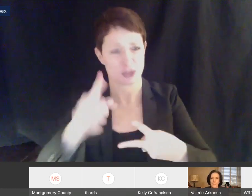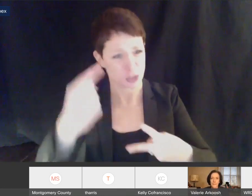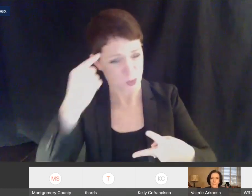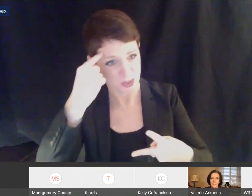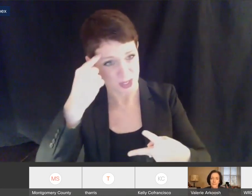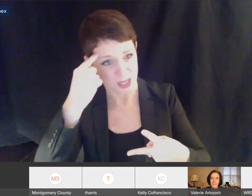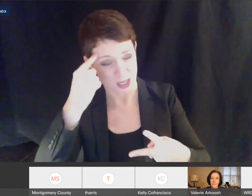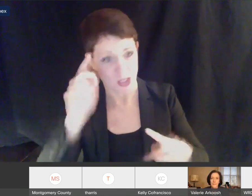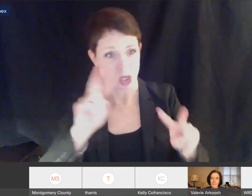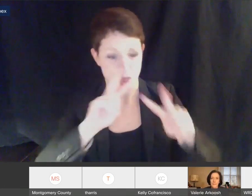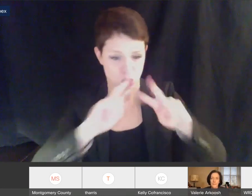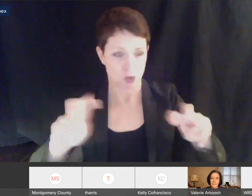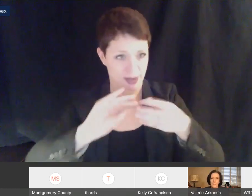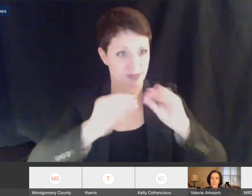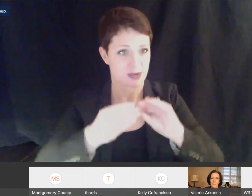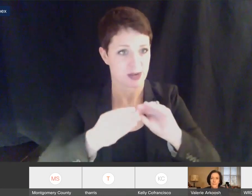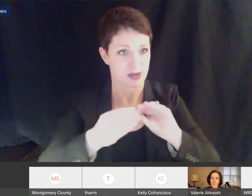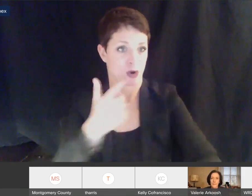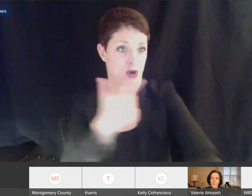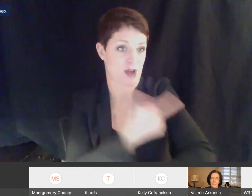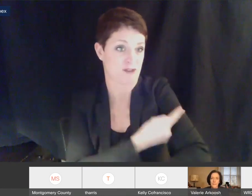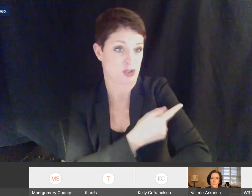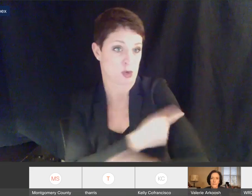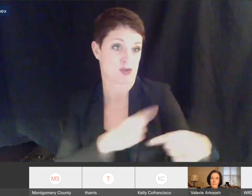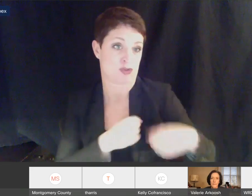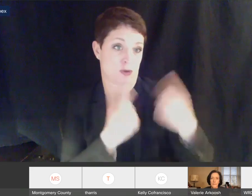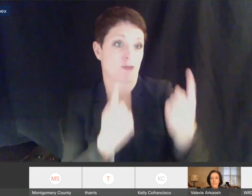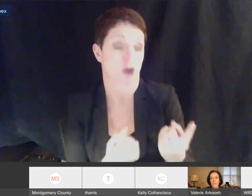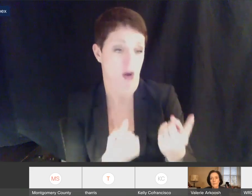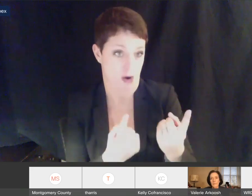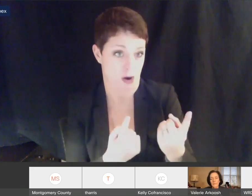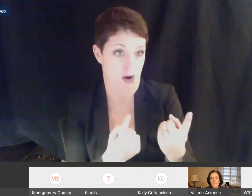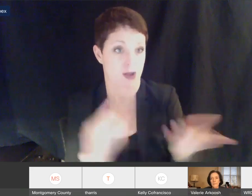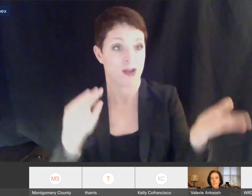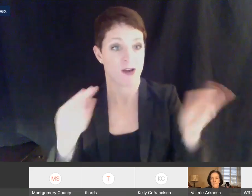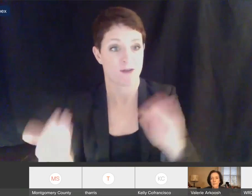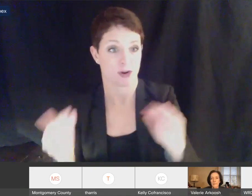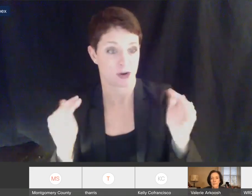at the number of doses given of the vaccine versus the number that's been delivered